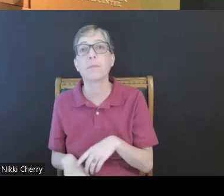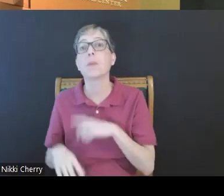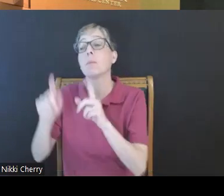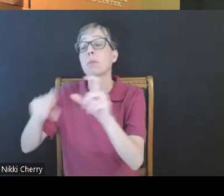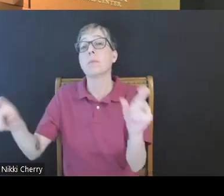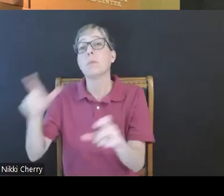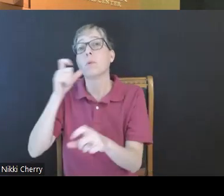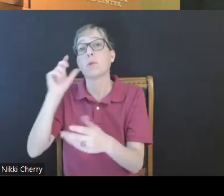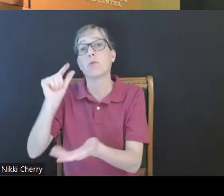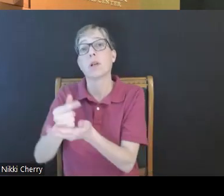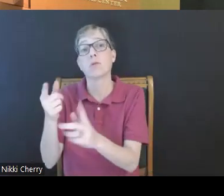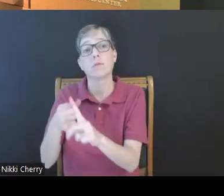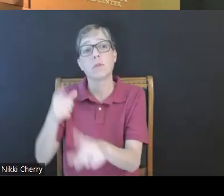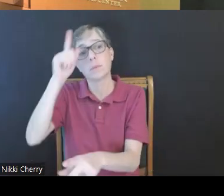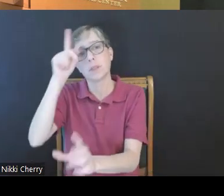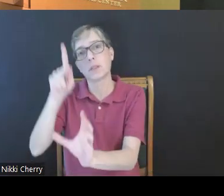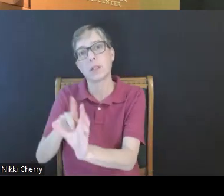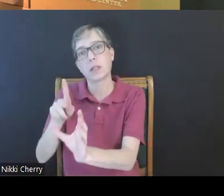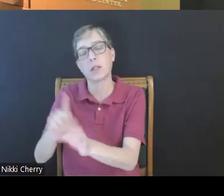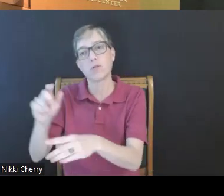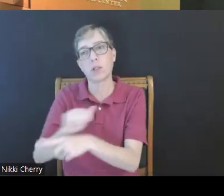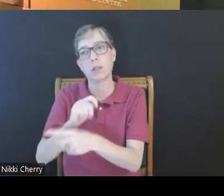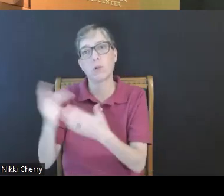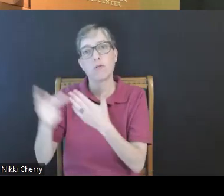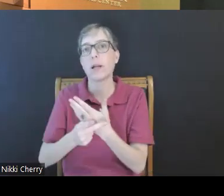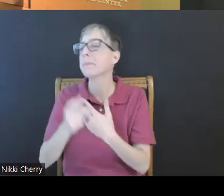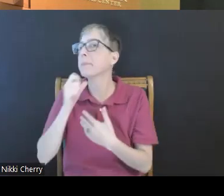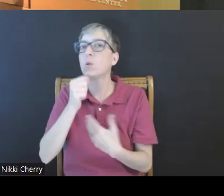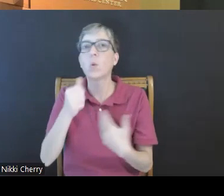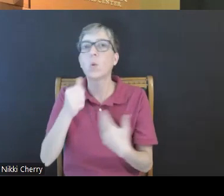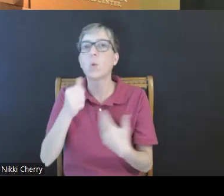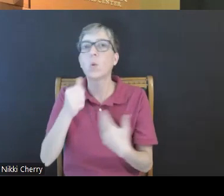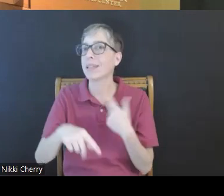have the skills to do this kind of consultation it's very different work from doing those minute